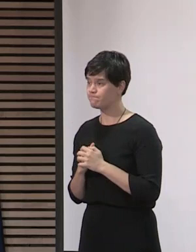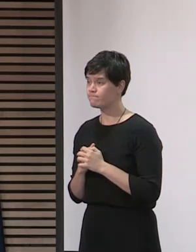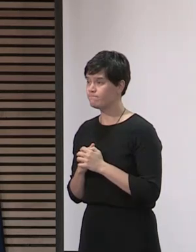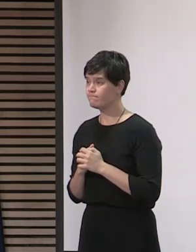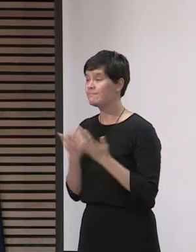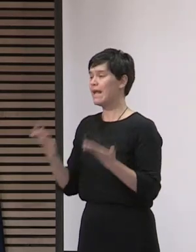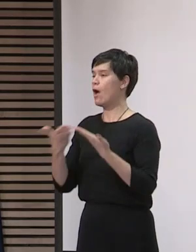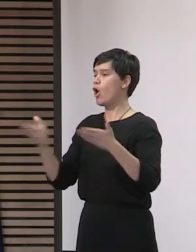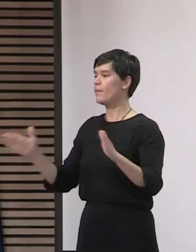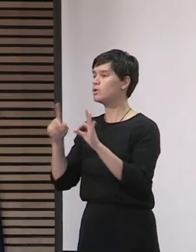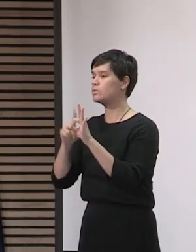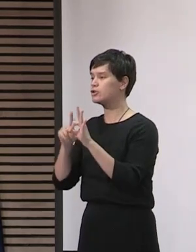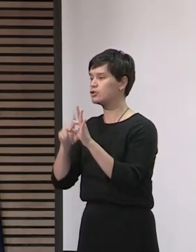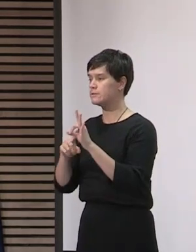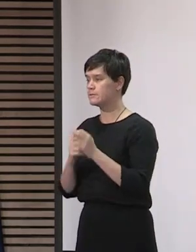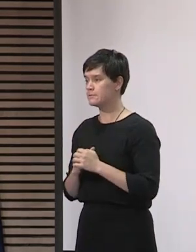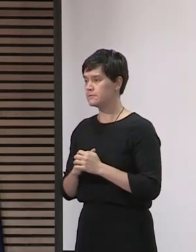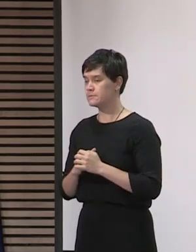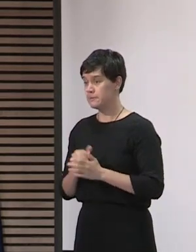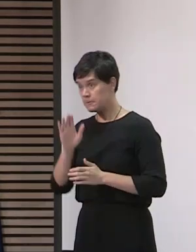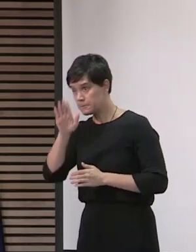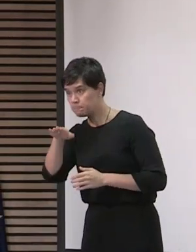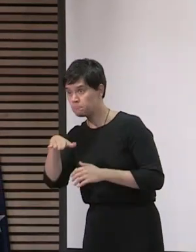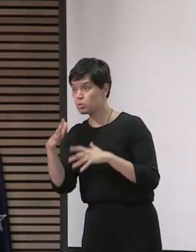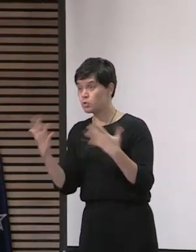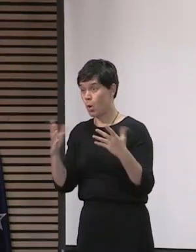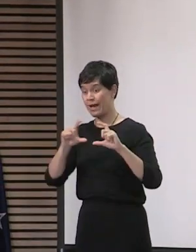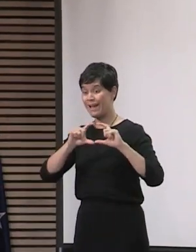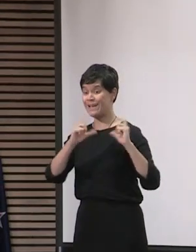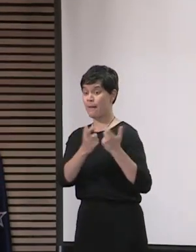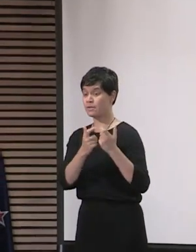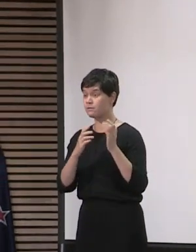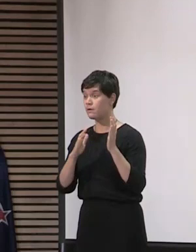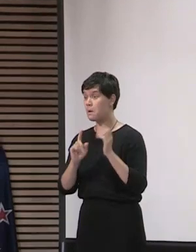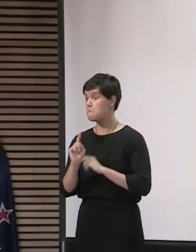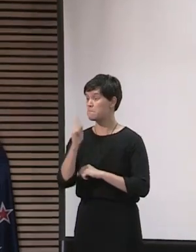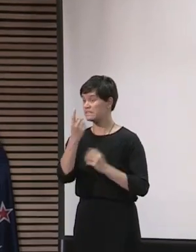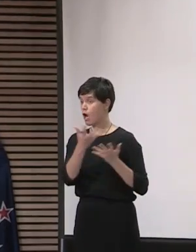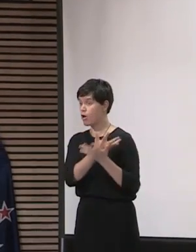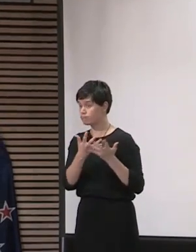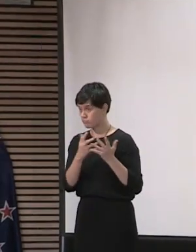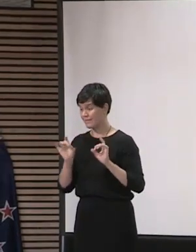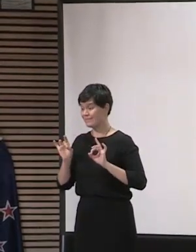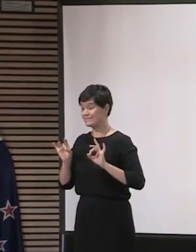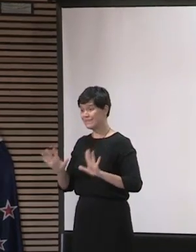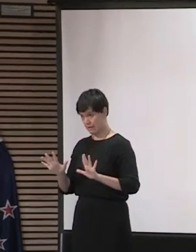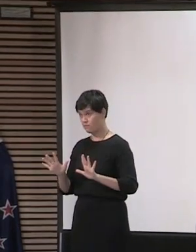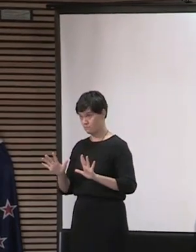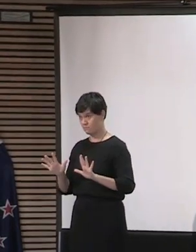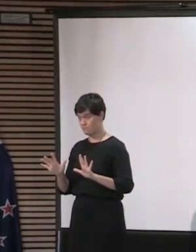support to one another during our economic response to the virus also. We're now happy to take your questions.